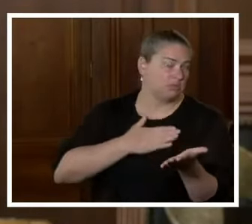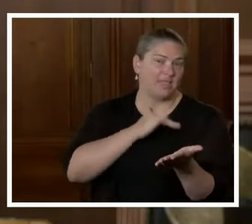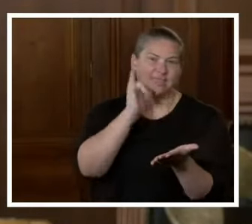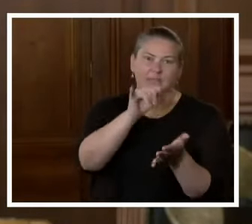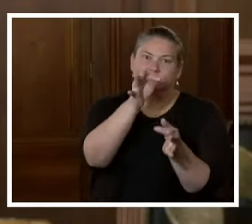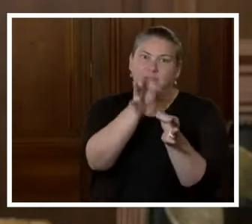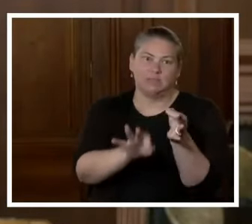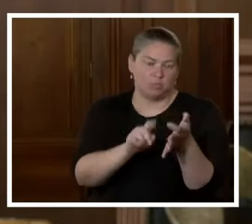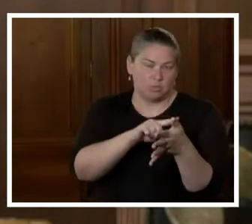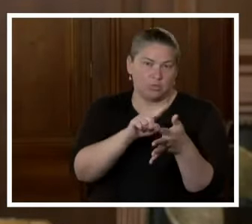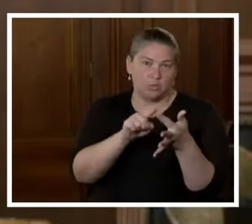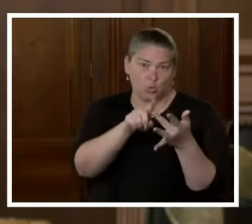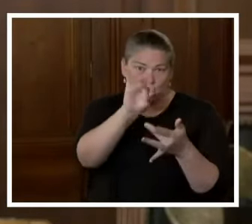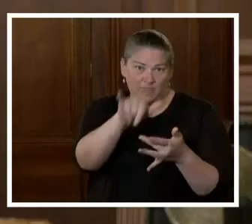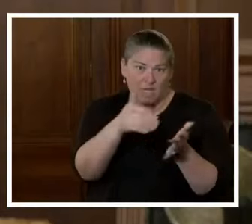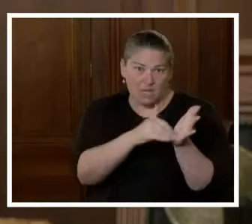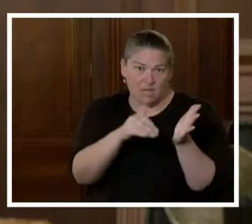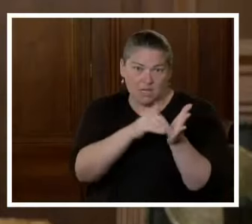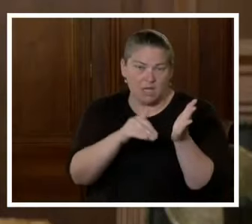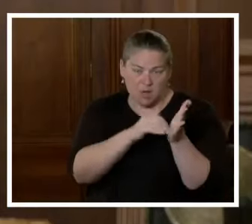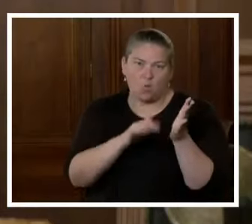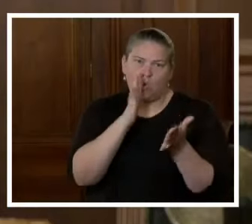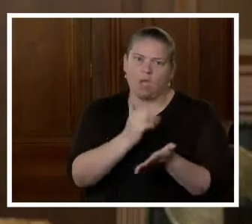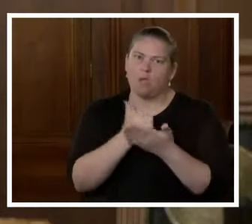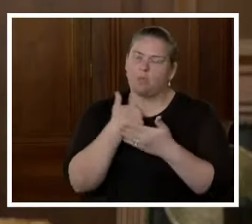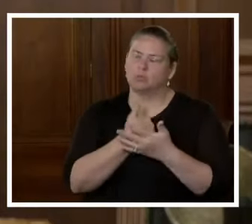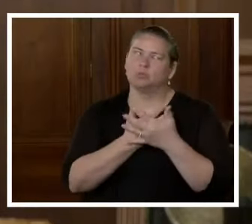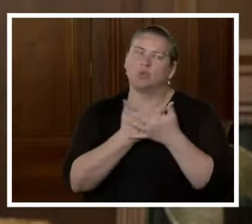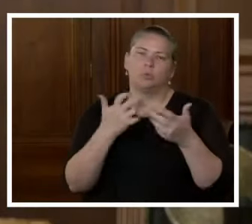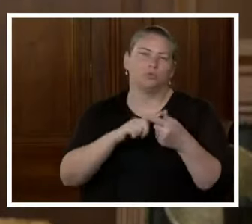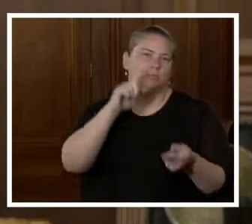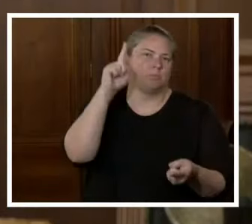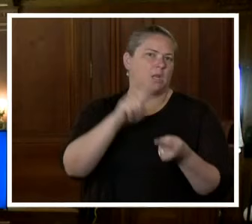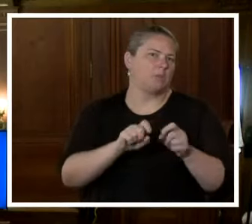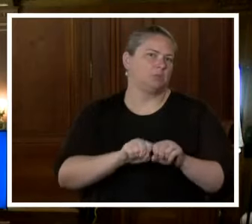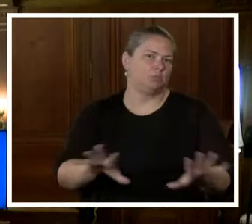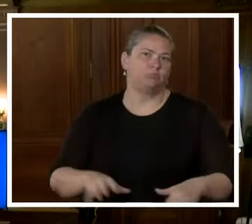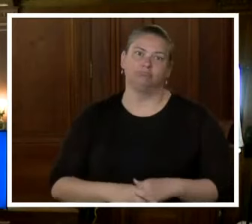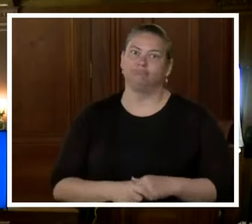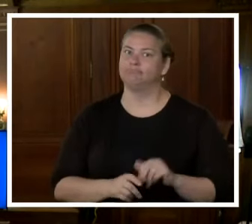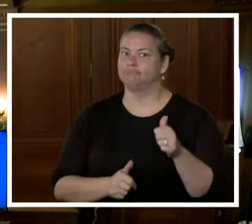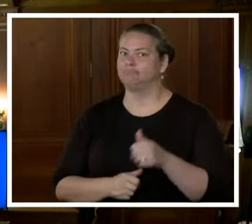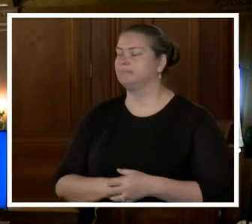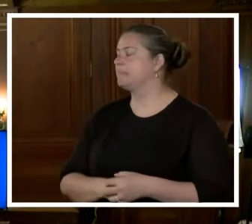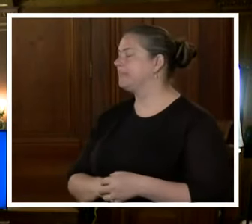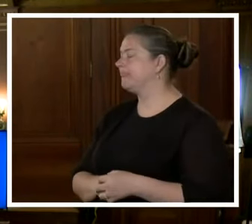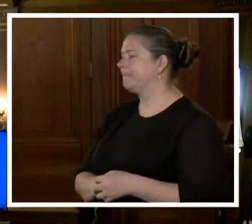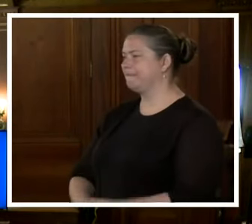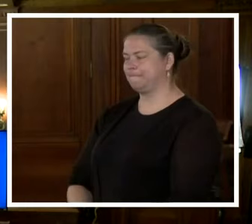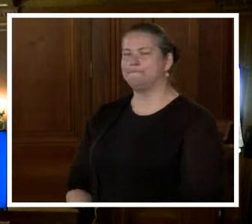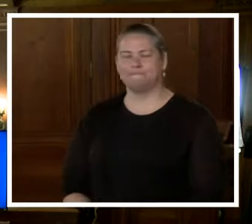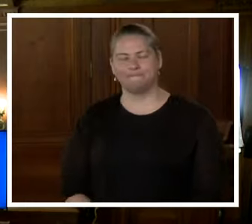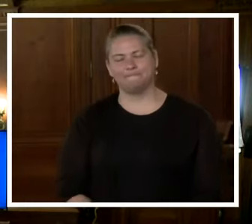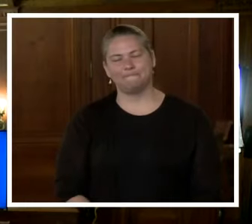IT'S NOT JUST BECAUSE I INTENDED TO DO THIS MONDAY AND THERE'S GOING TO BE A LOT OF COVERAGE